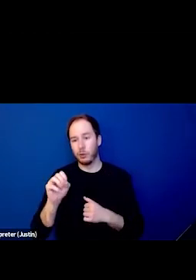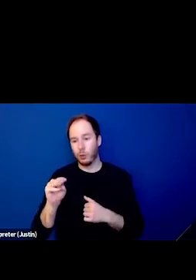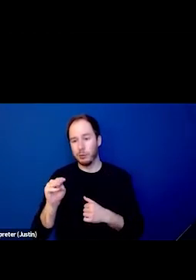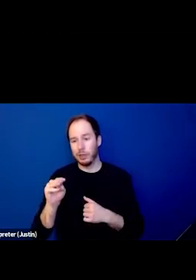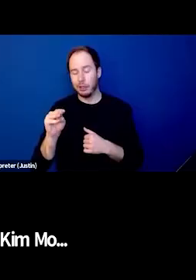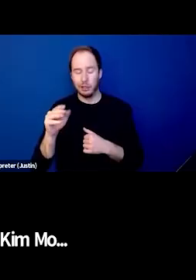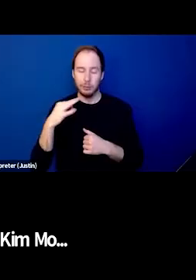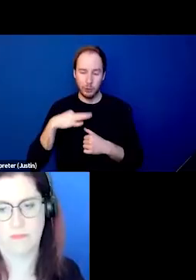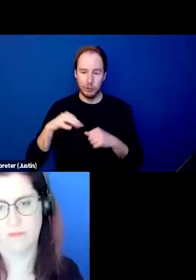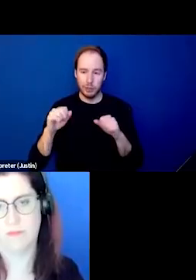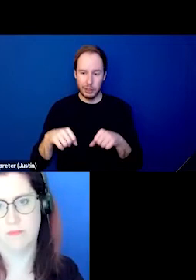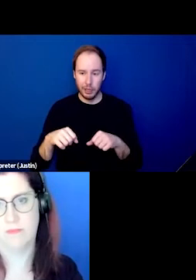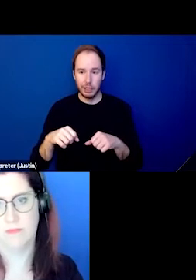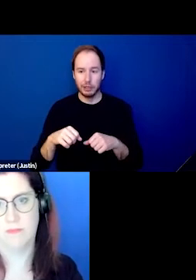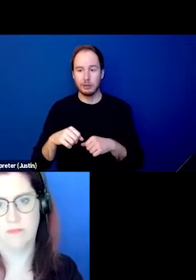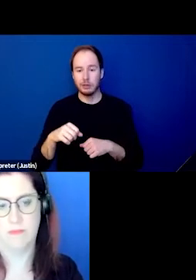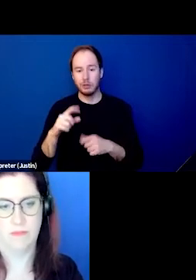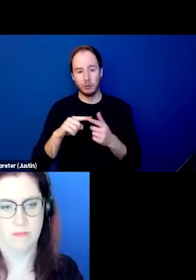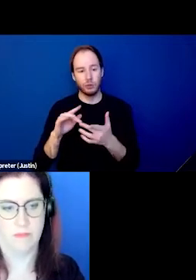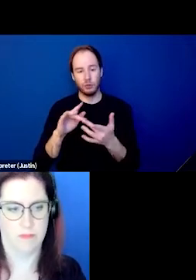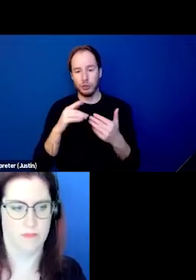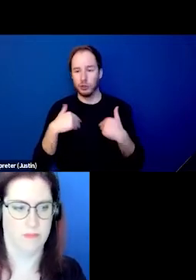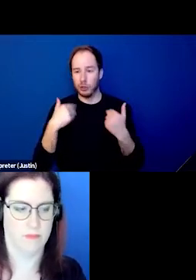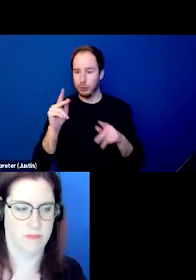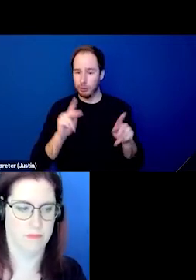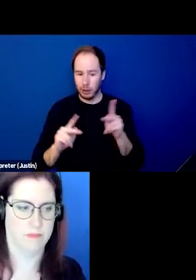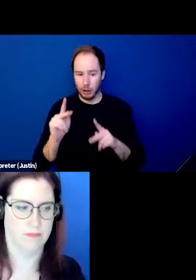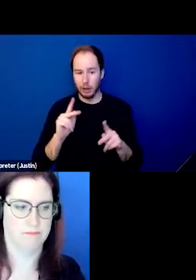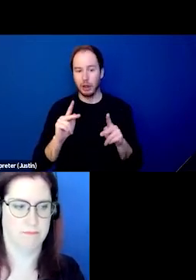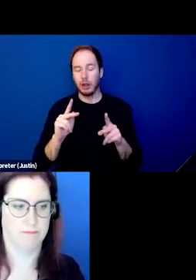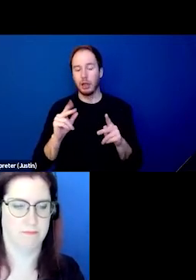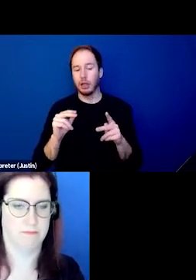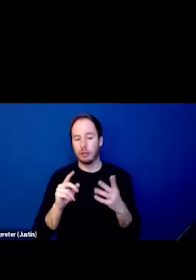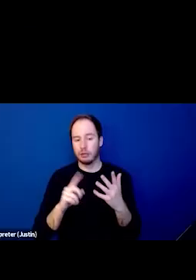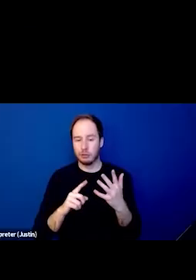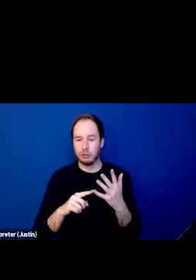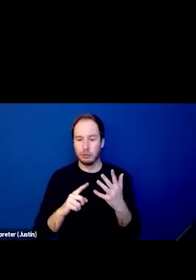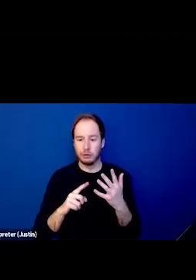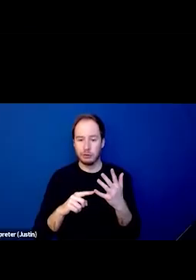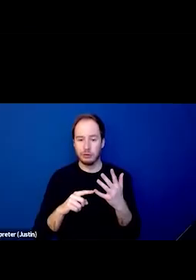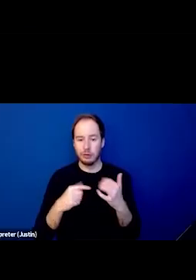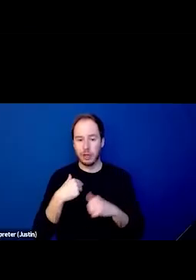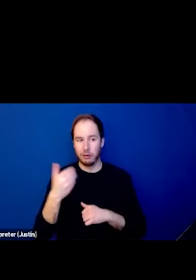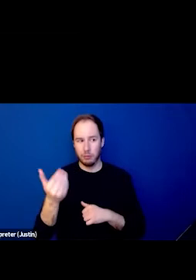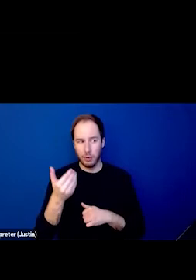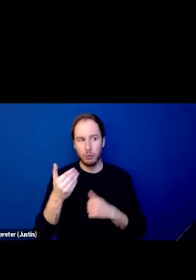This can be really useful in reaching youth. And then again, using mobile friendly websites, apps,